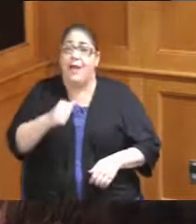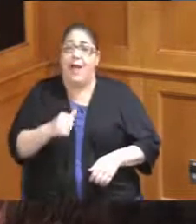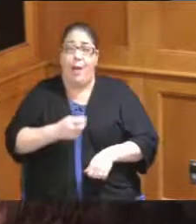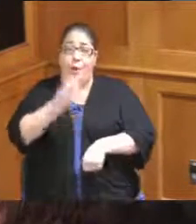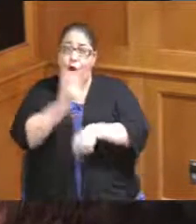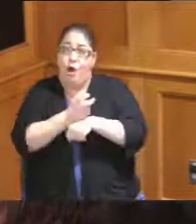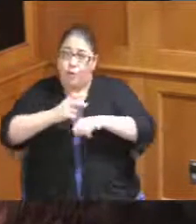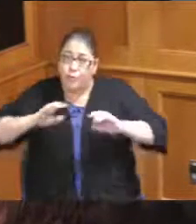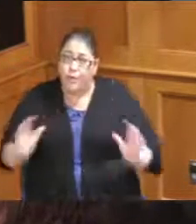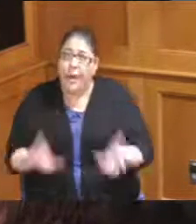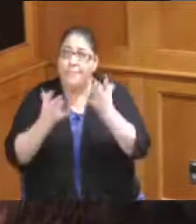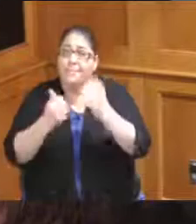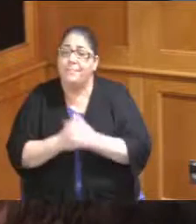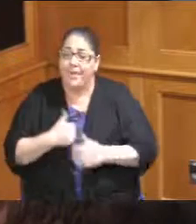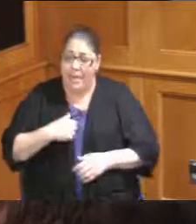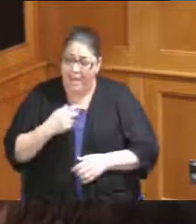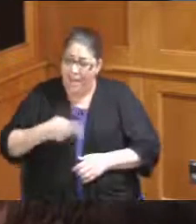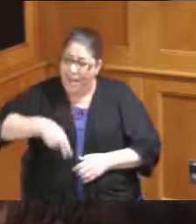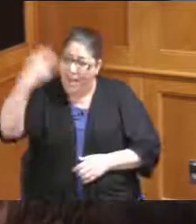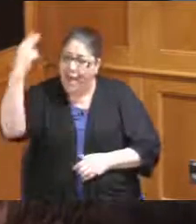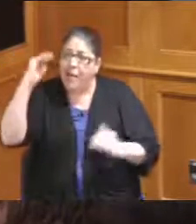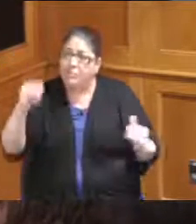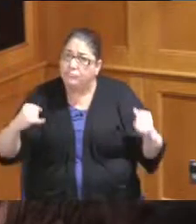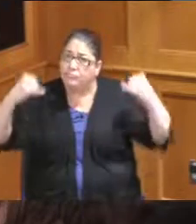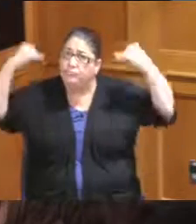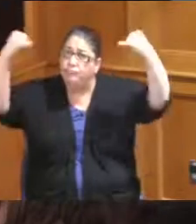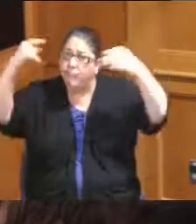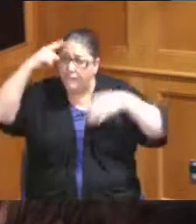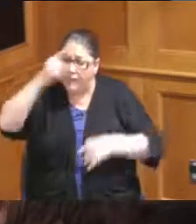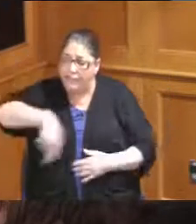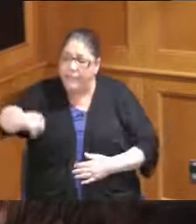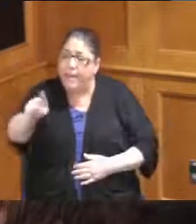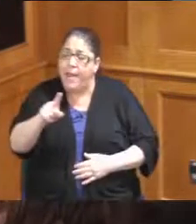I have a lot of high expectations and standards for them and they they come back every single